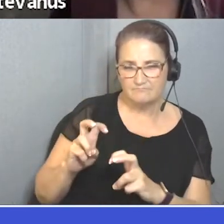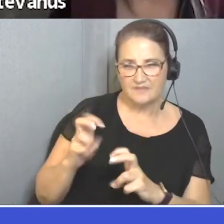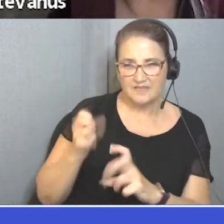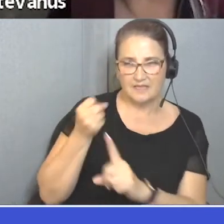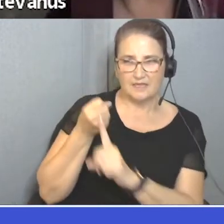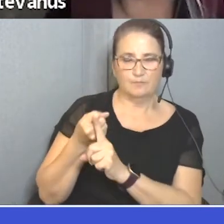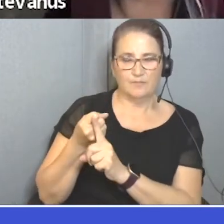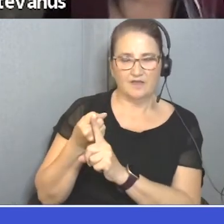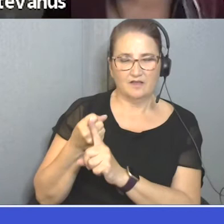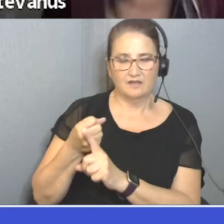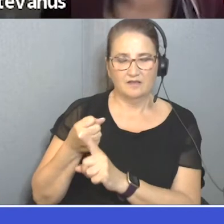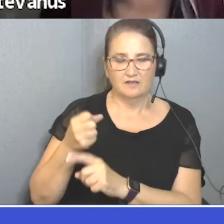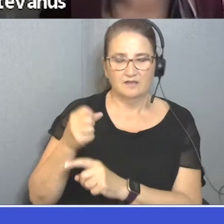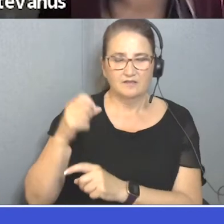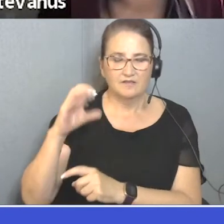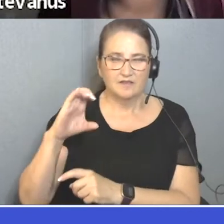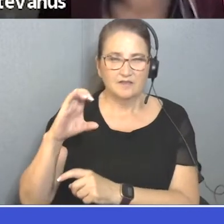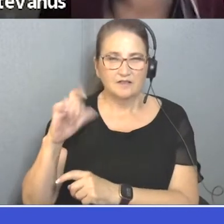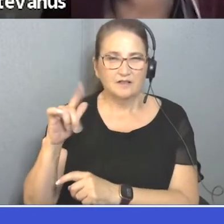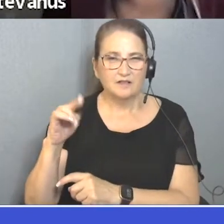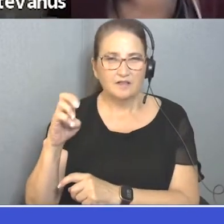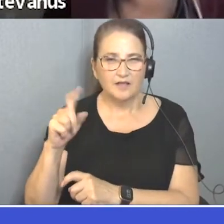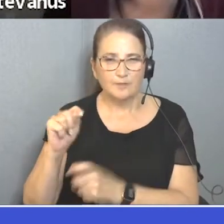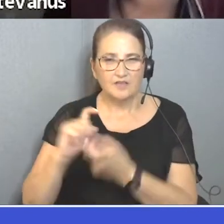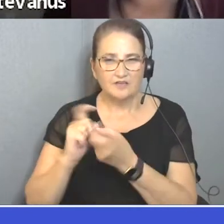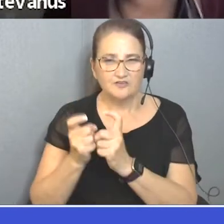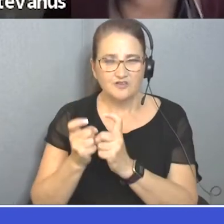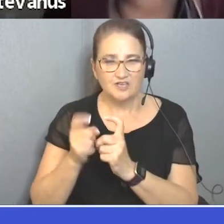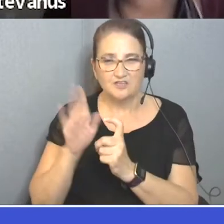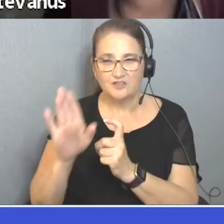thinking in relation to the impacts of climate change on their community?